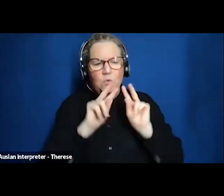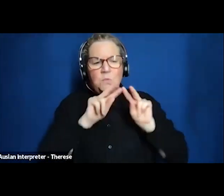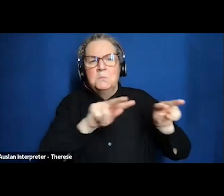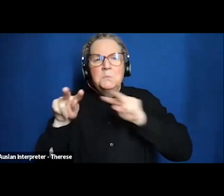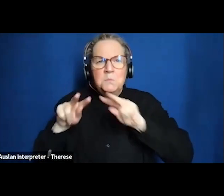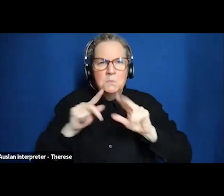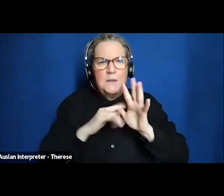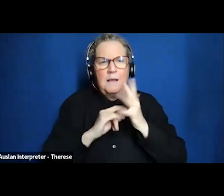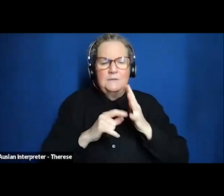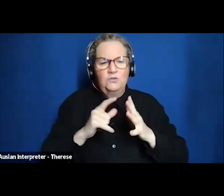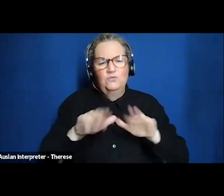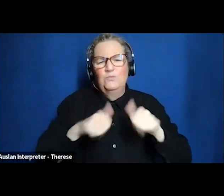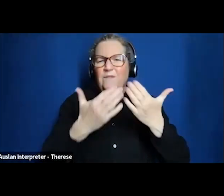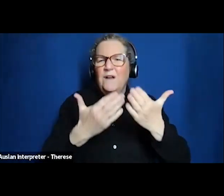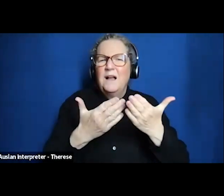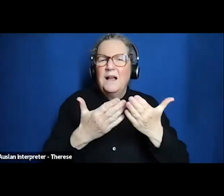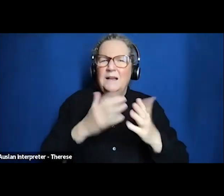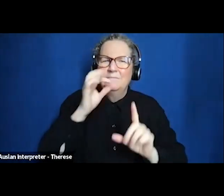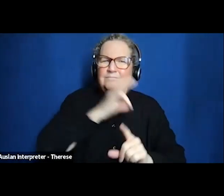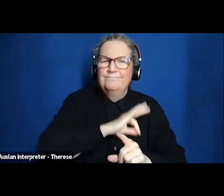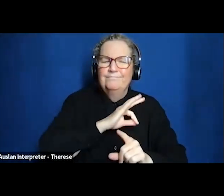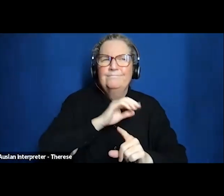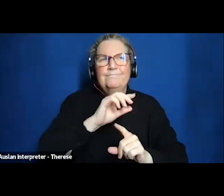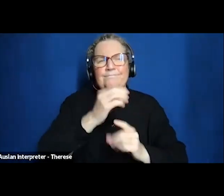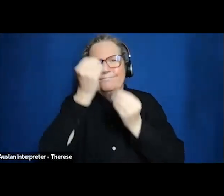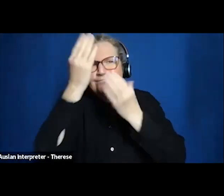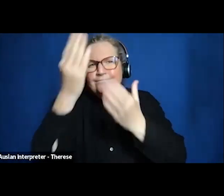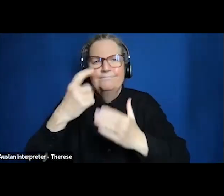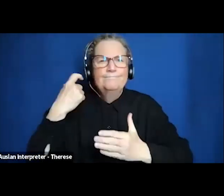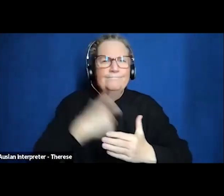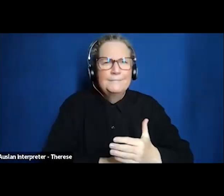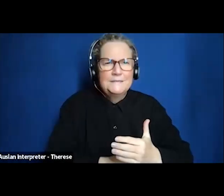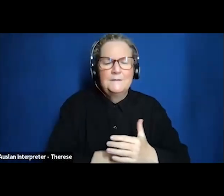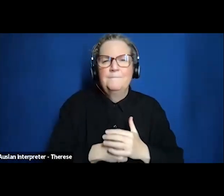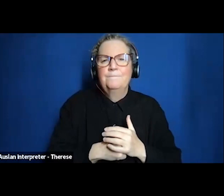insights to disability reform ministers. In addition to the council,